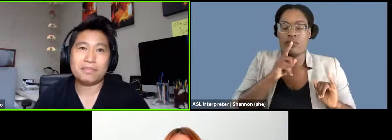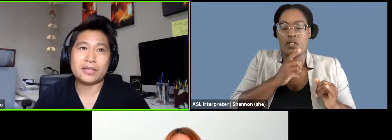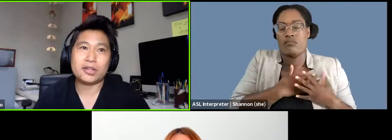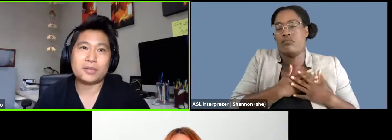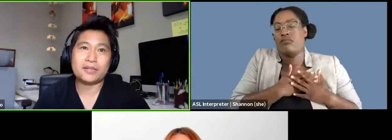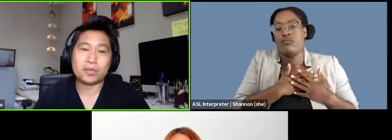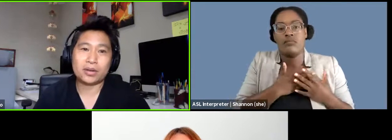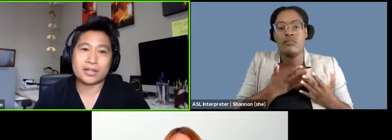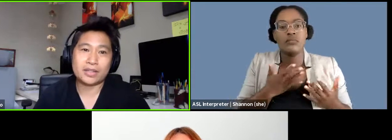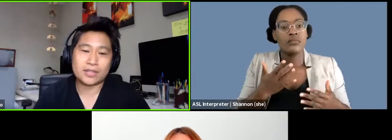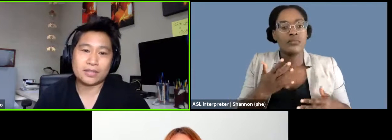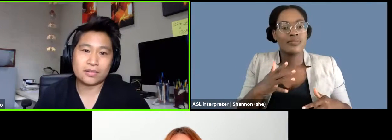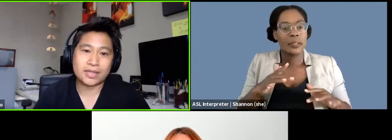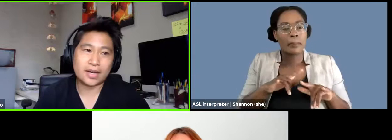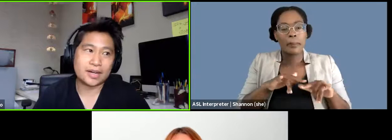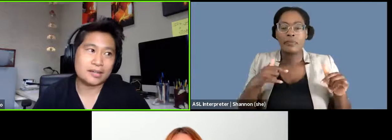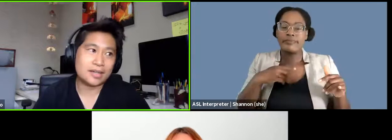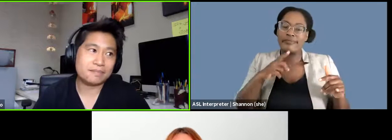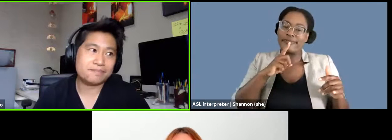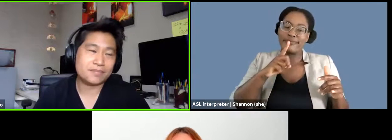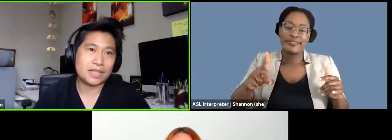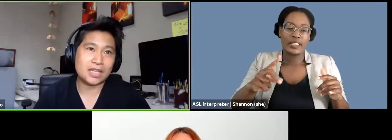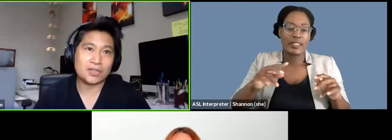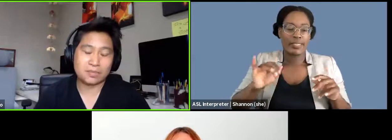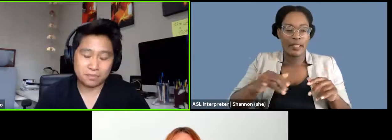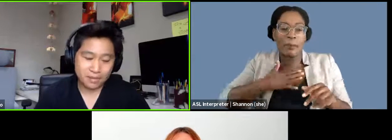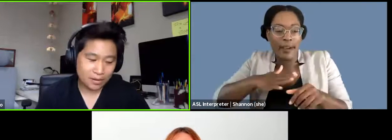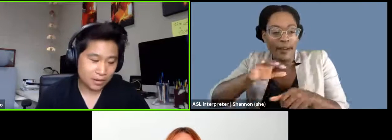But in terms of the world itself, it is a little scary. To give you background,